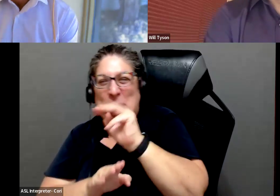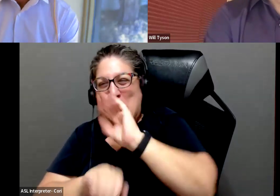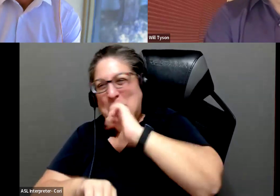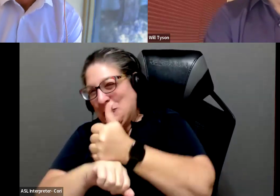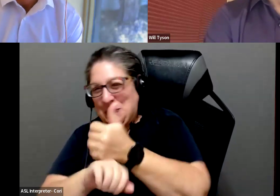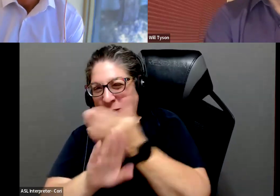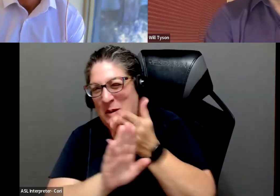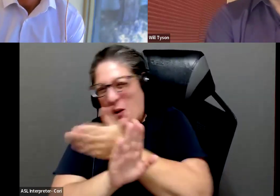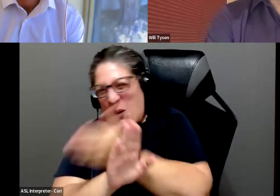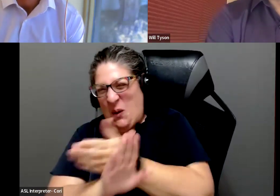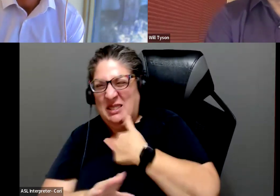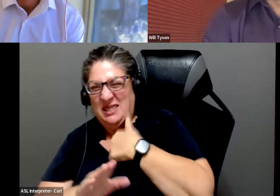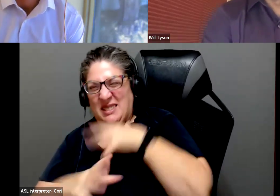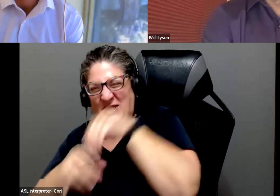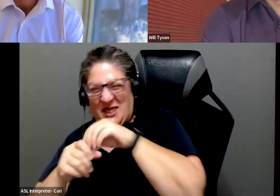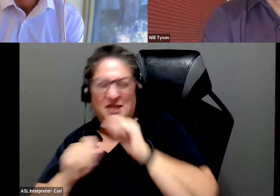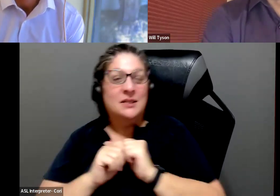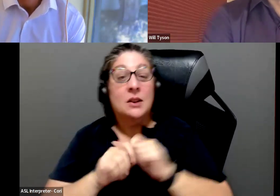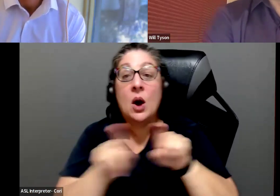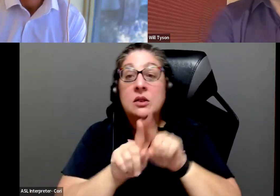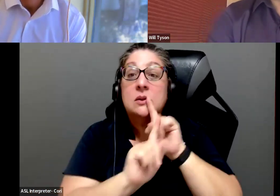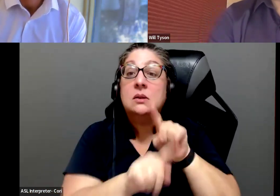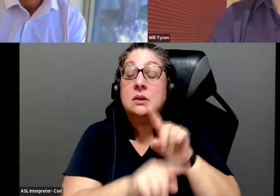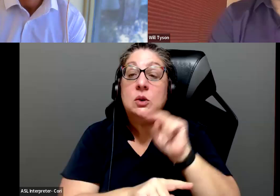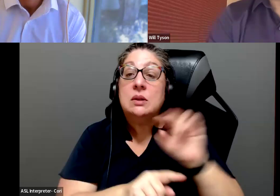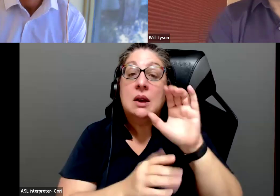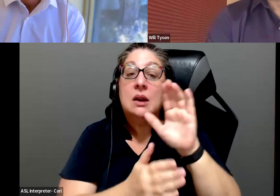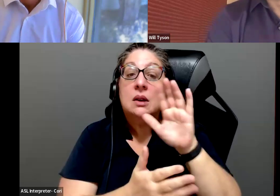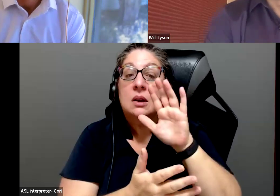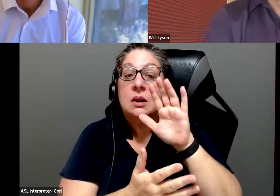I actually attended the North Carolina school of science and mathematics